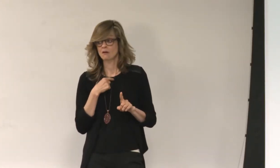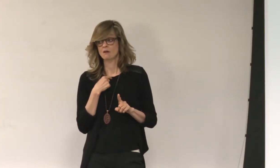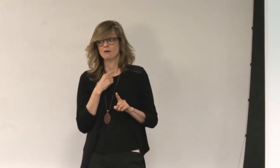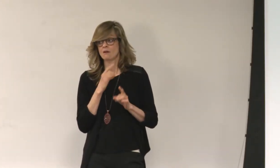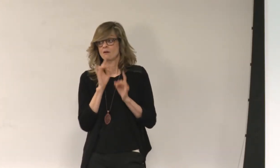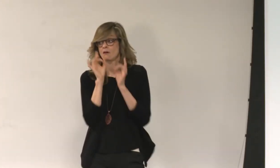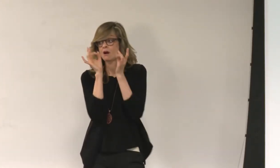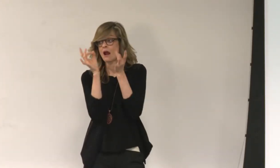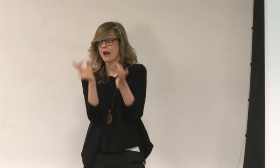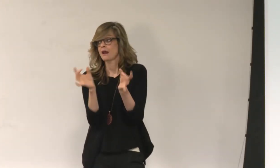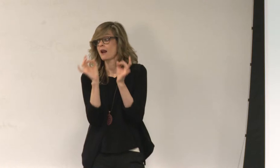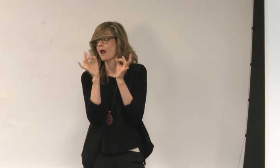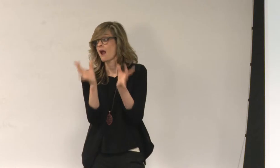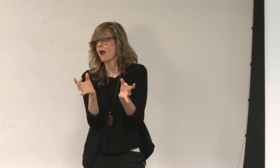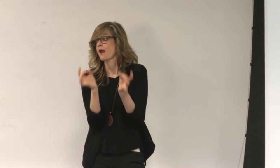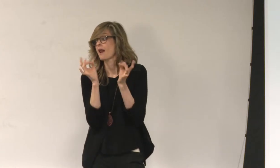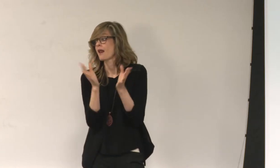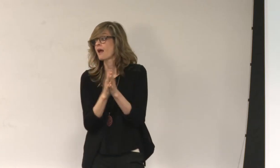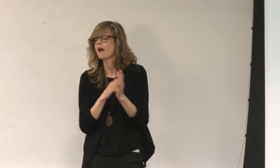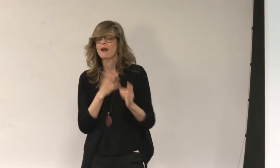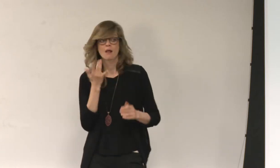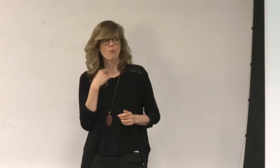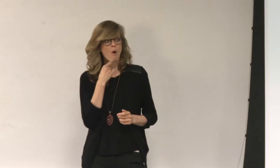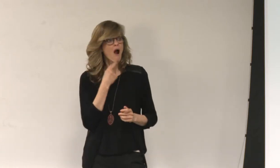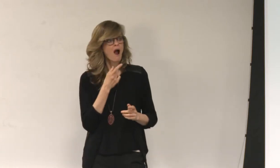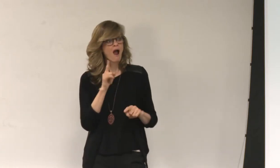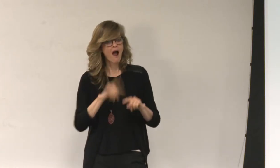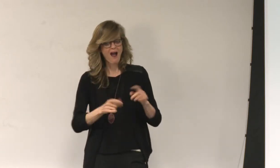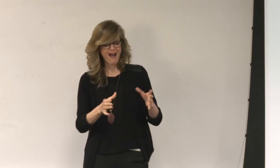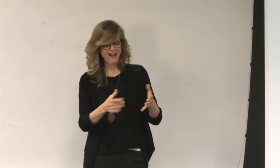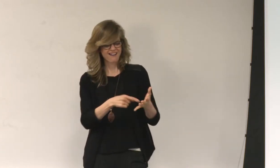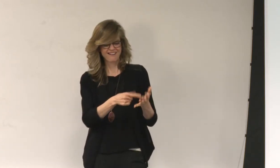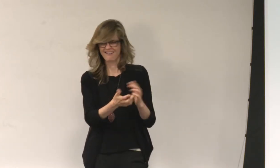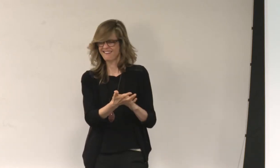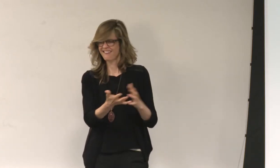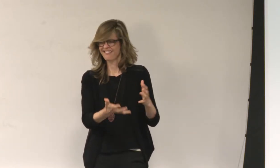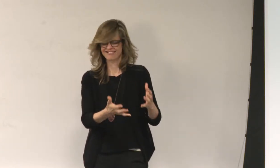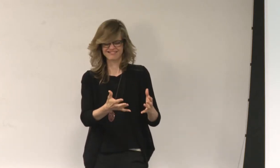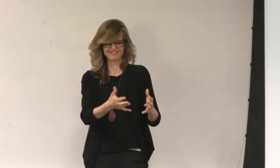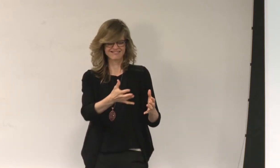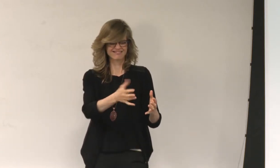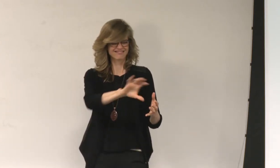OHH, I HATED THOSE CLASSES.